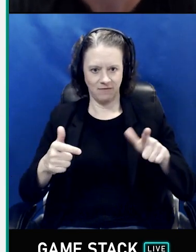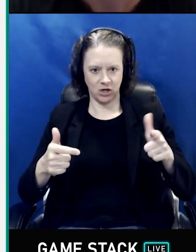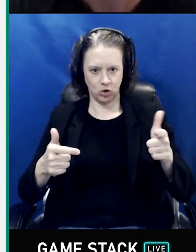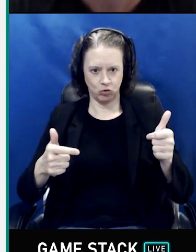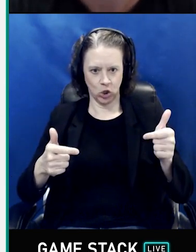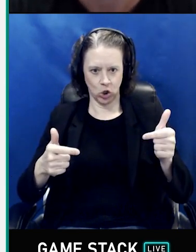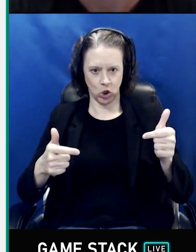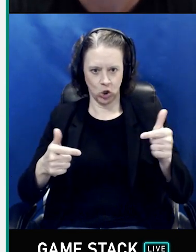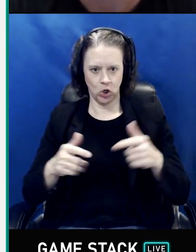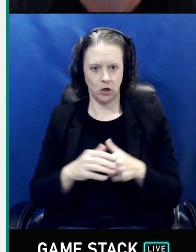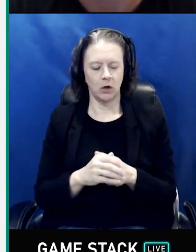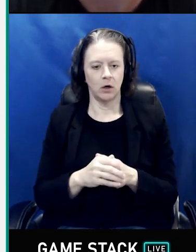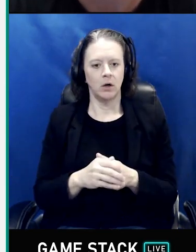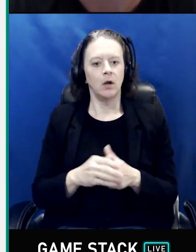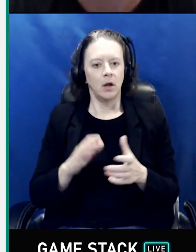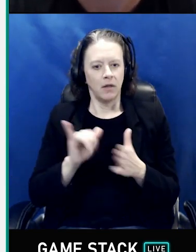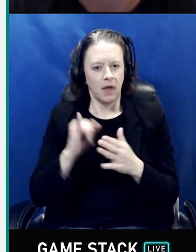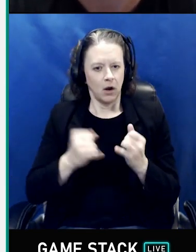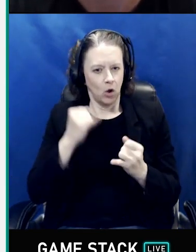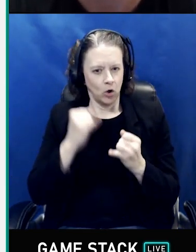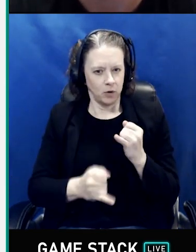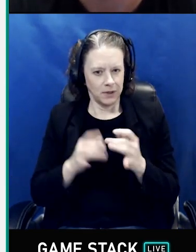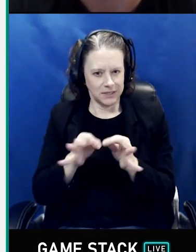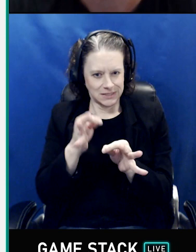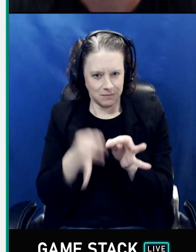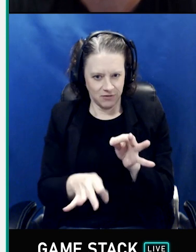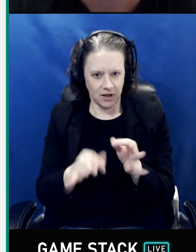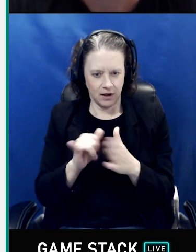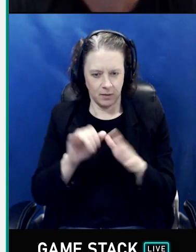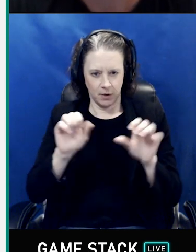ultimately simplifying the possible inputs for the user.